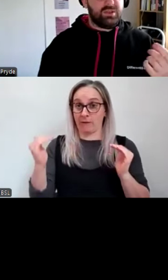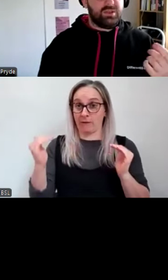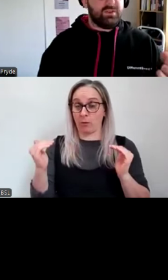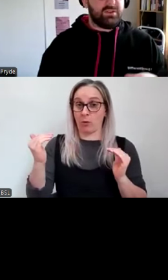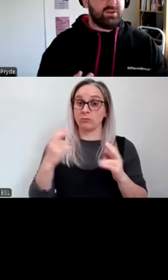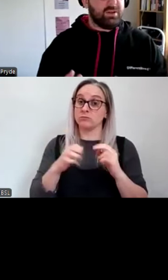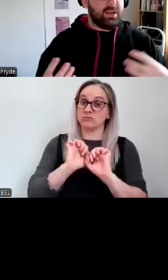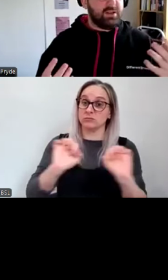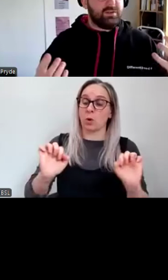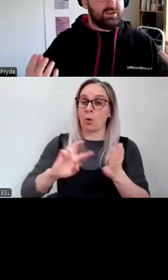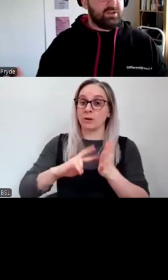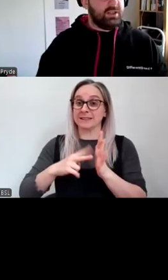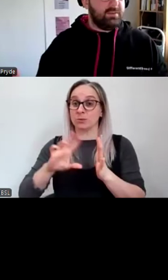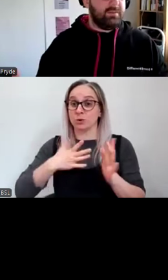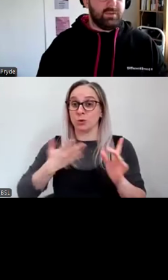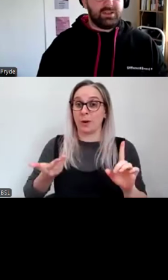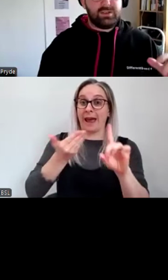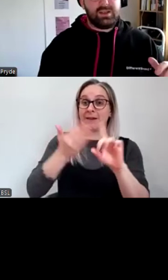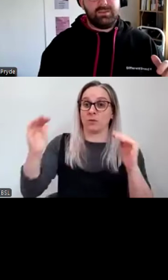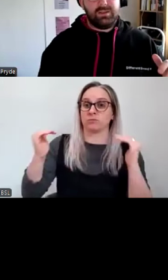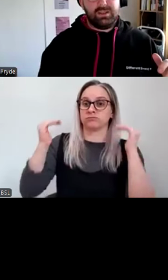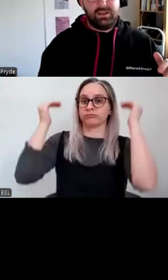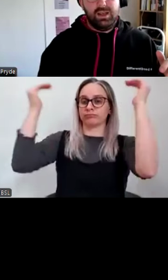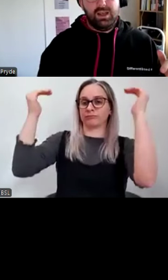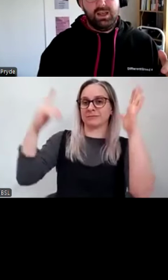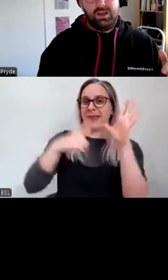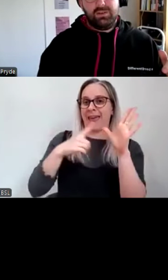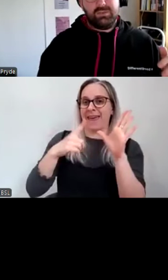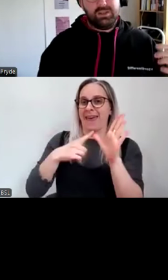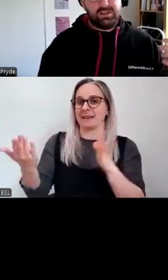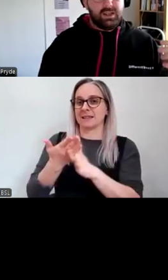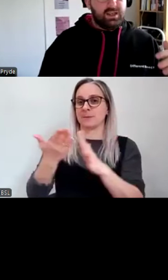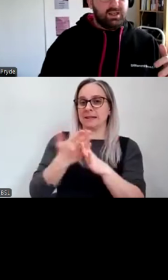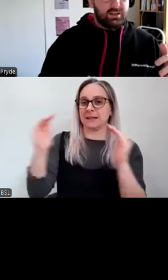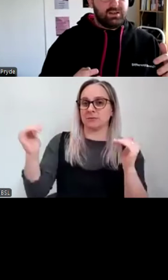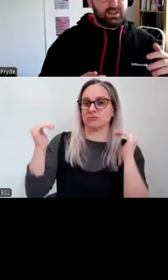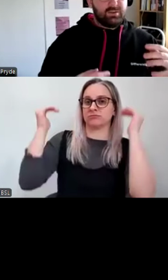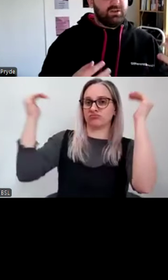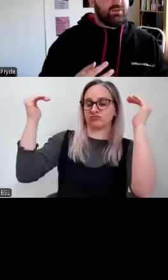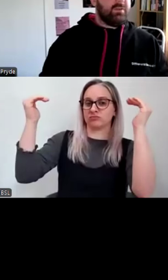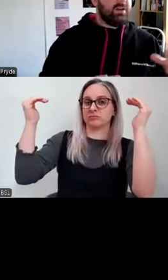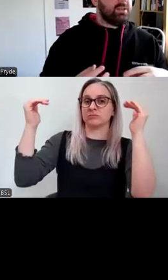most of us are probably aiming for double A levels of accessibility. Which means a considerable amount of effort